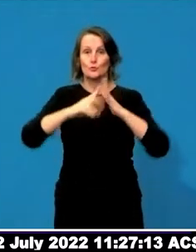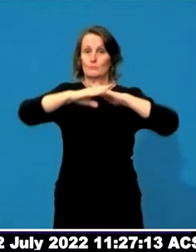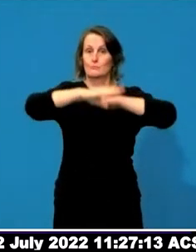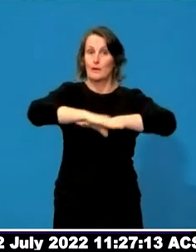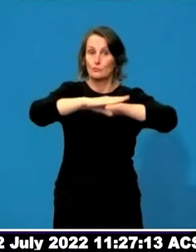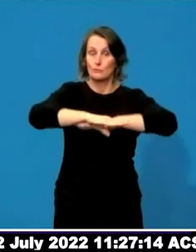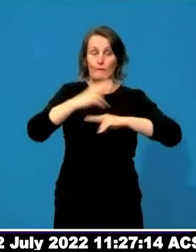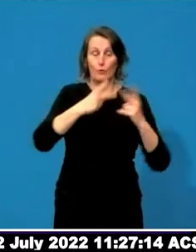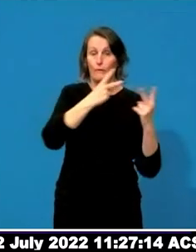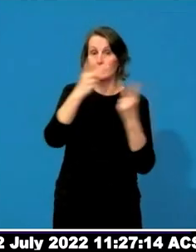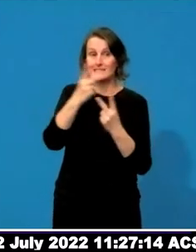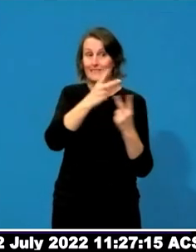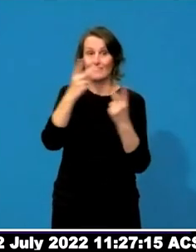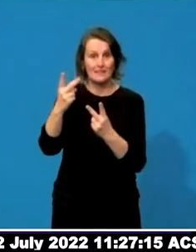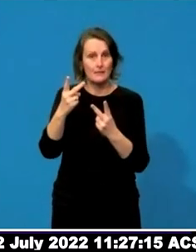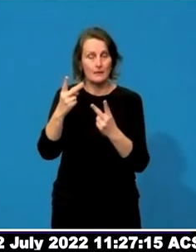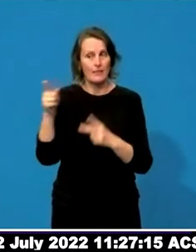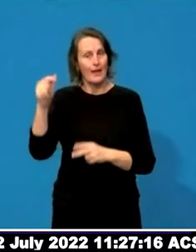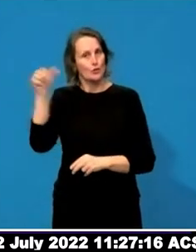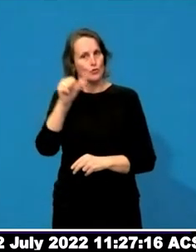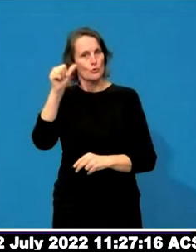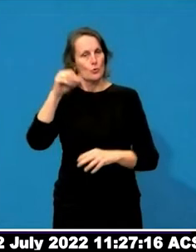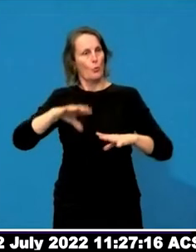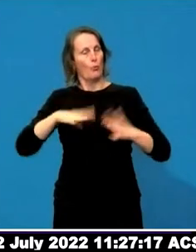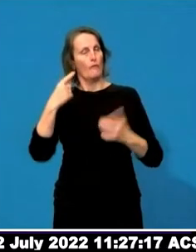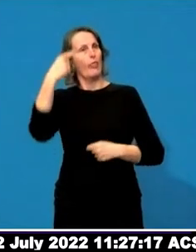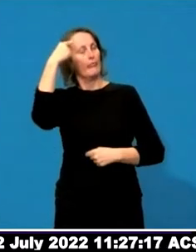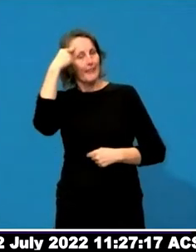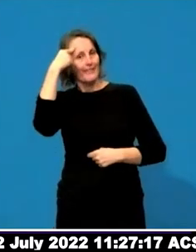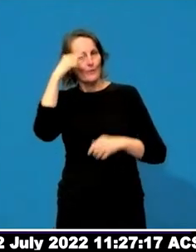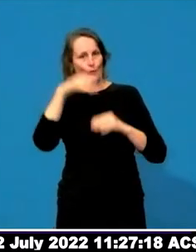where you have to fight to have those things included in plans.